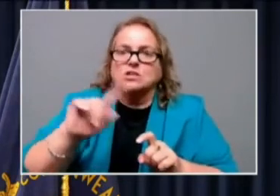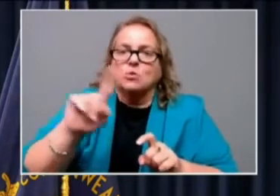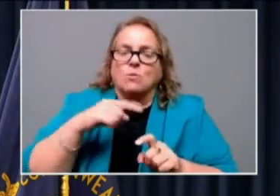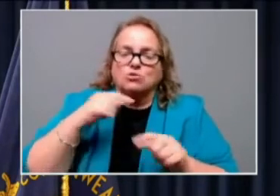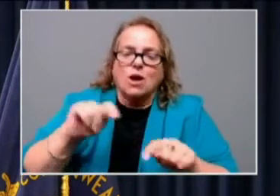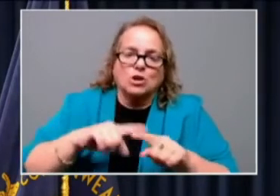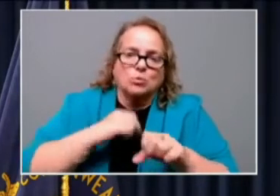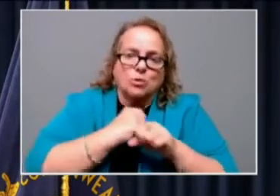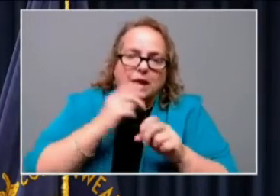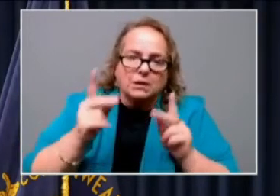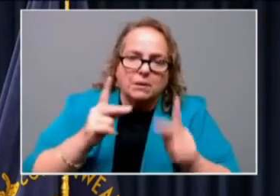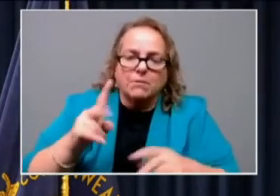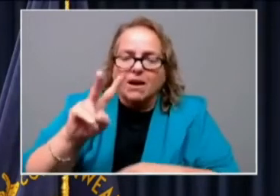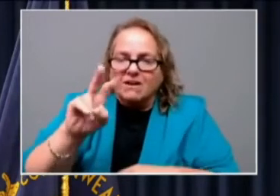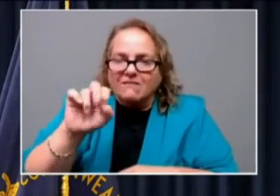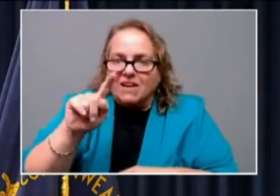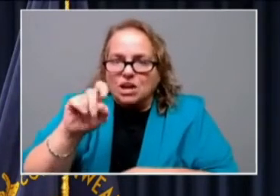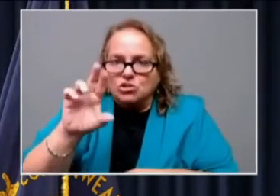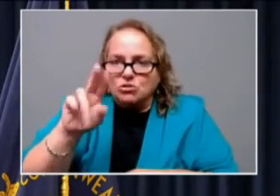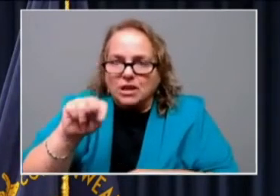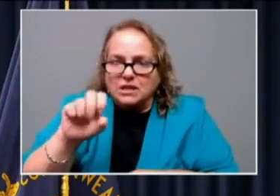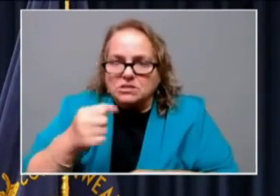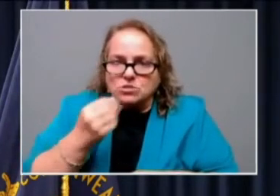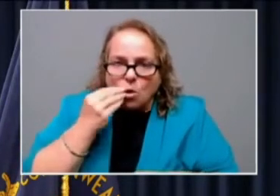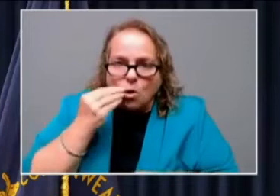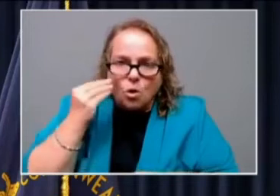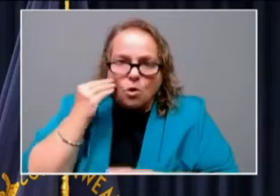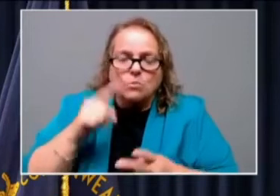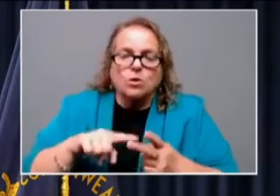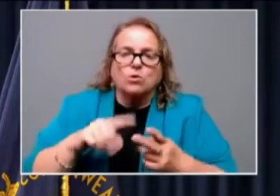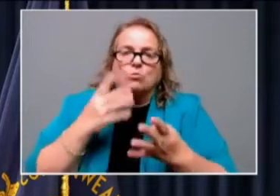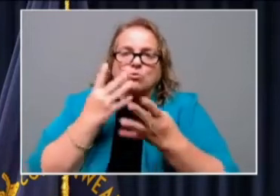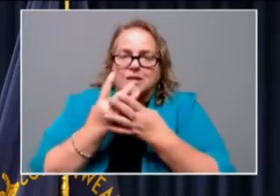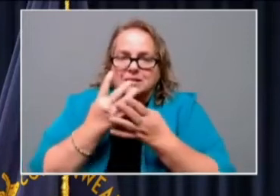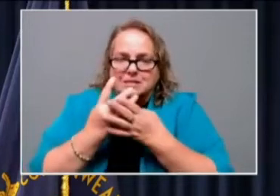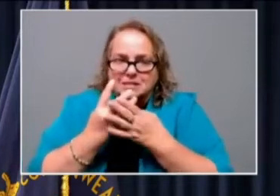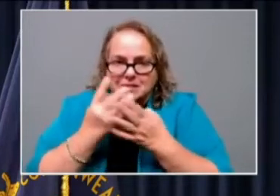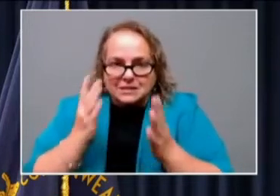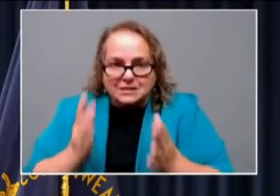homes, those are our prisons. Those are places that are congregate care